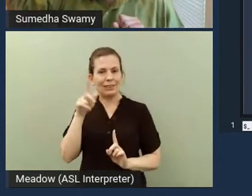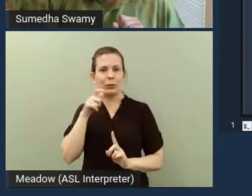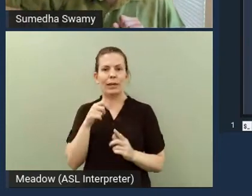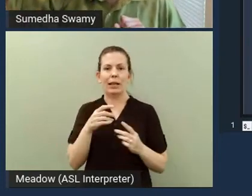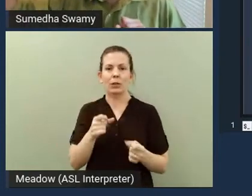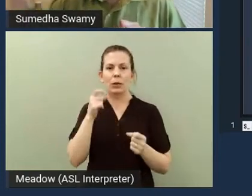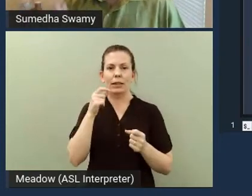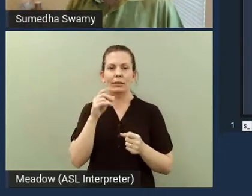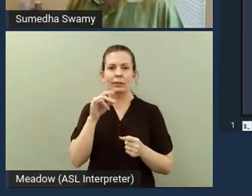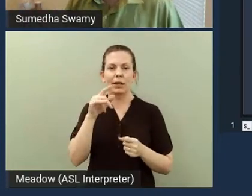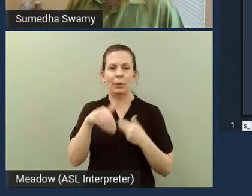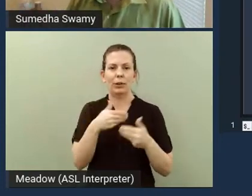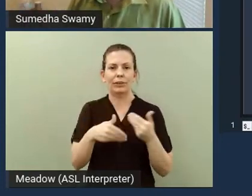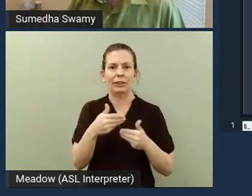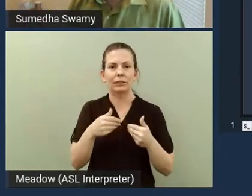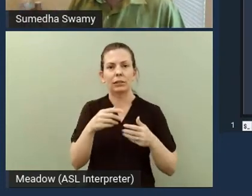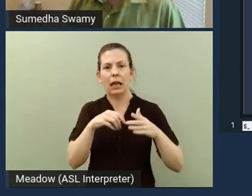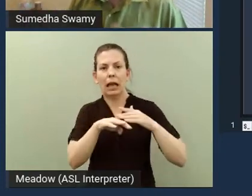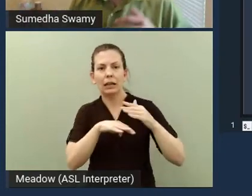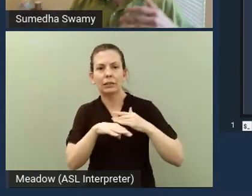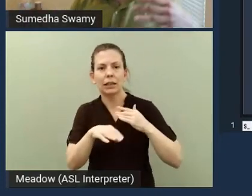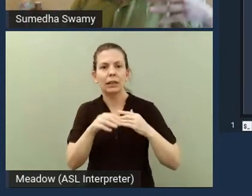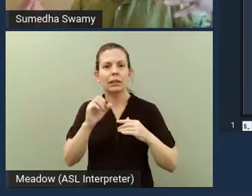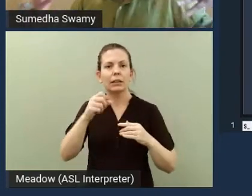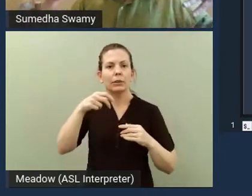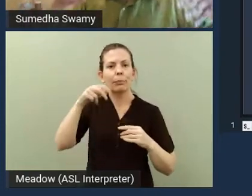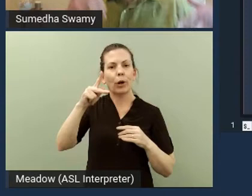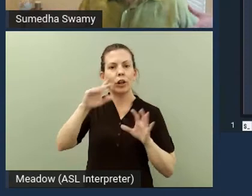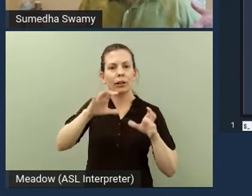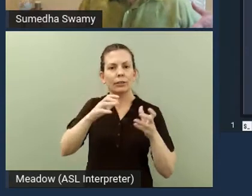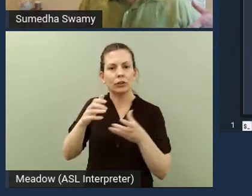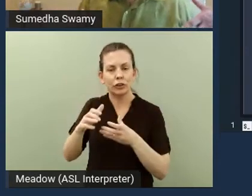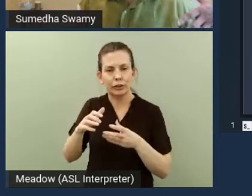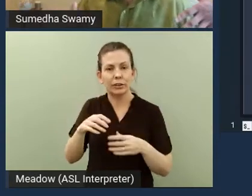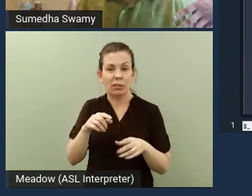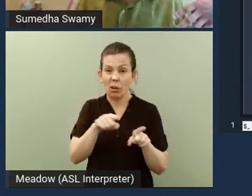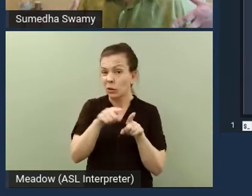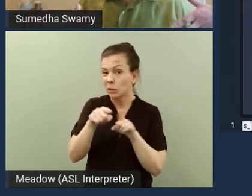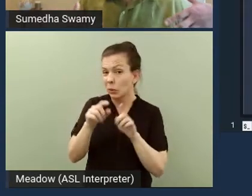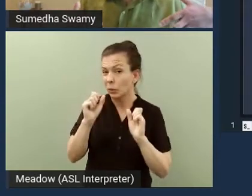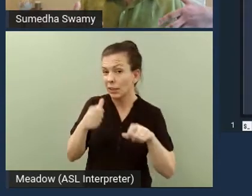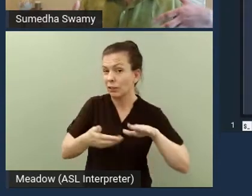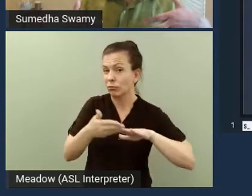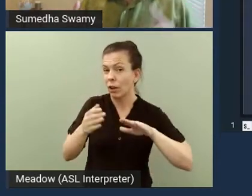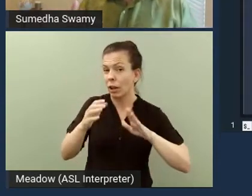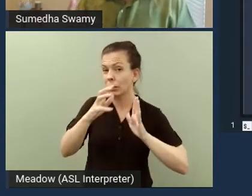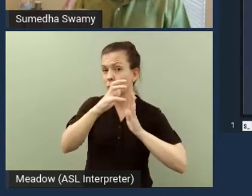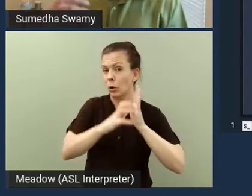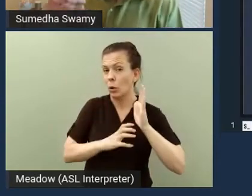You are able to, you know, access the more Spark clusters. You're also able to run code within your notebook,